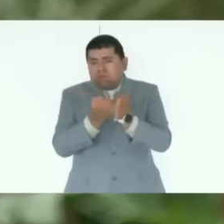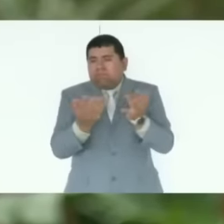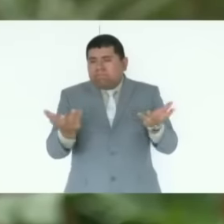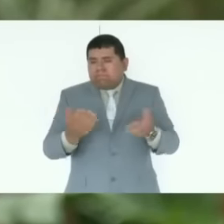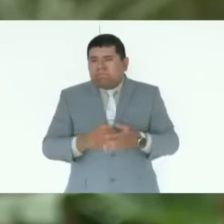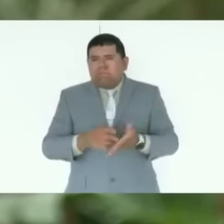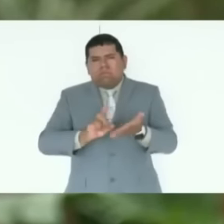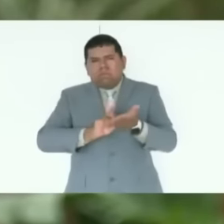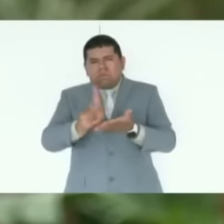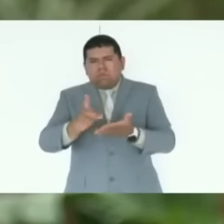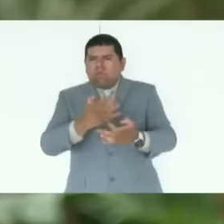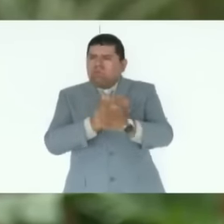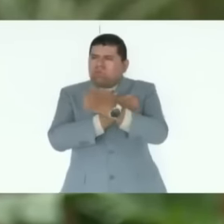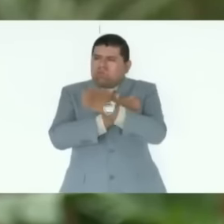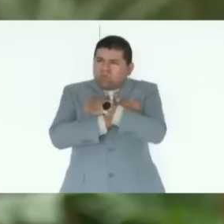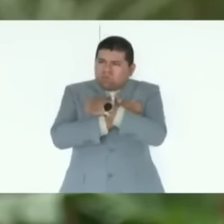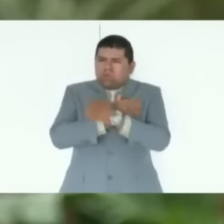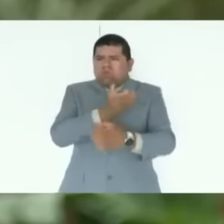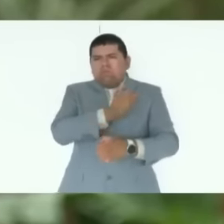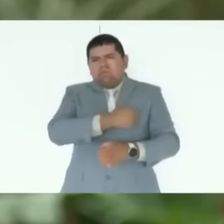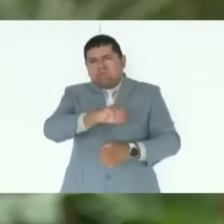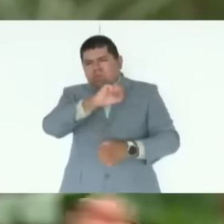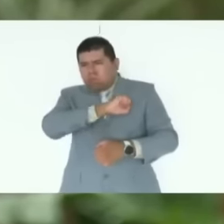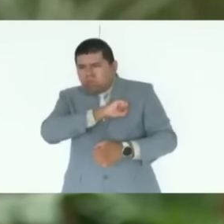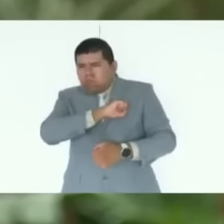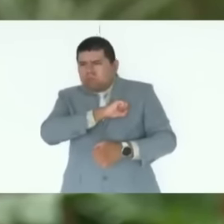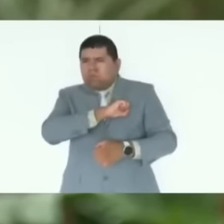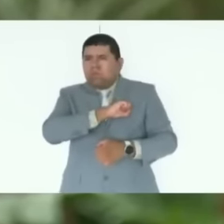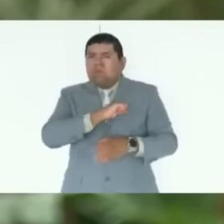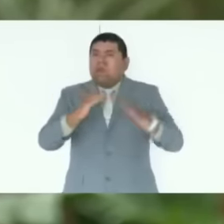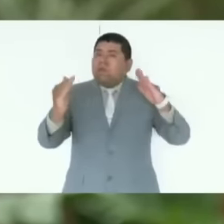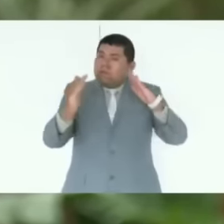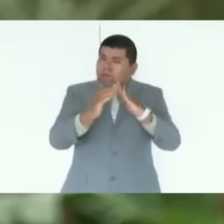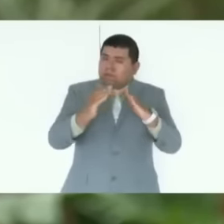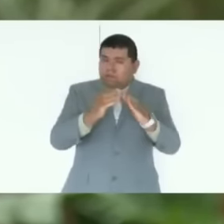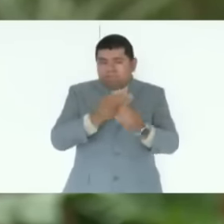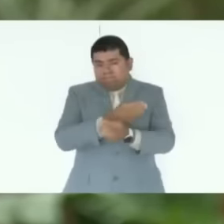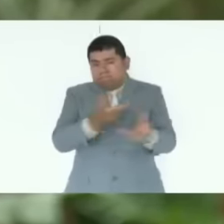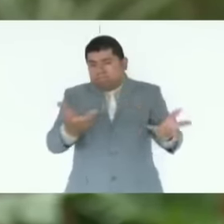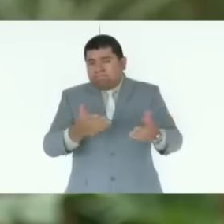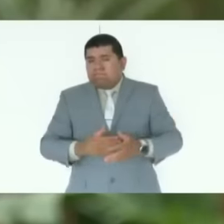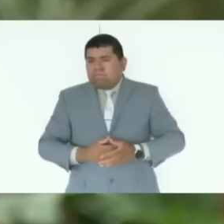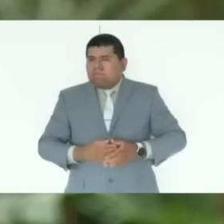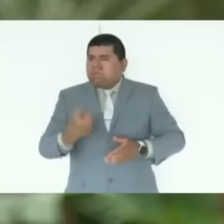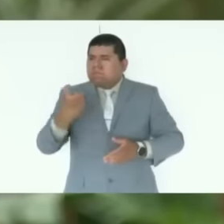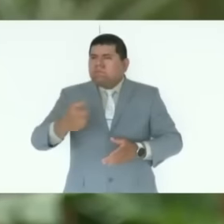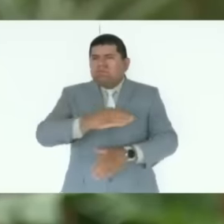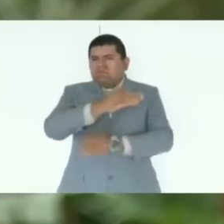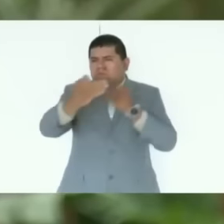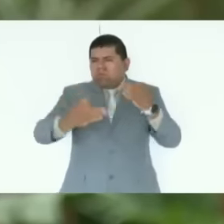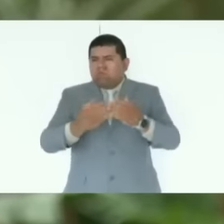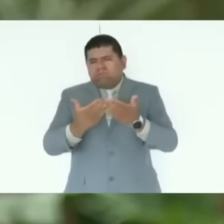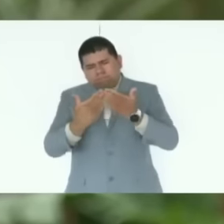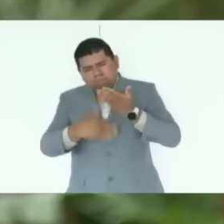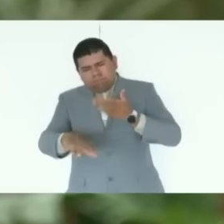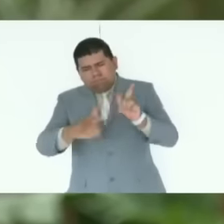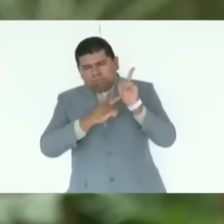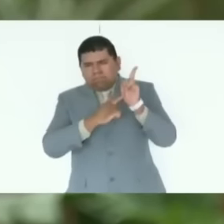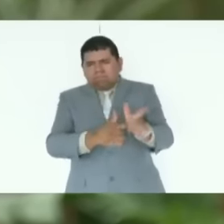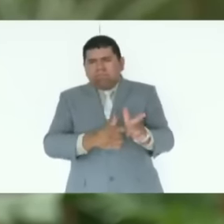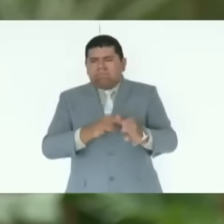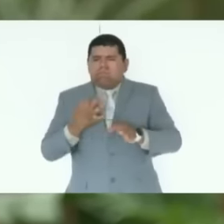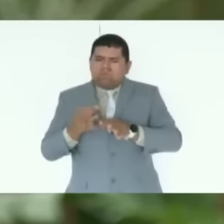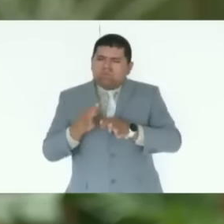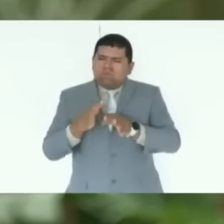to education, to health, to housing and all of that, we are going to continue developing from the first